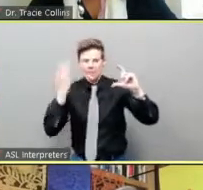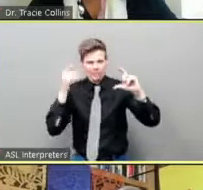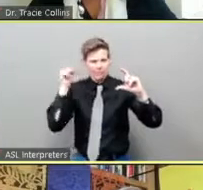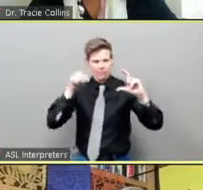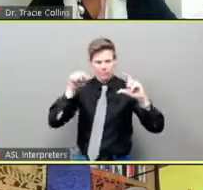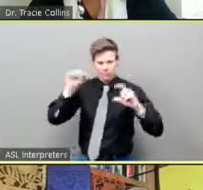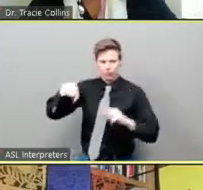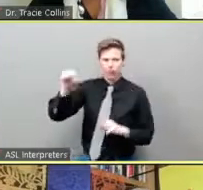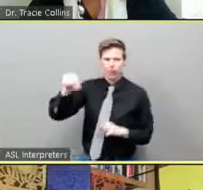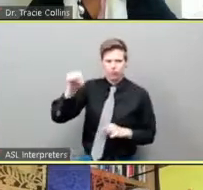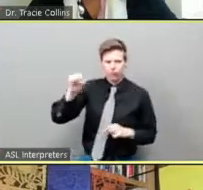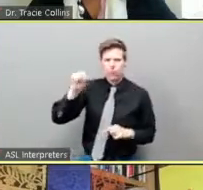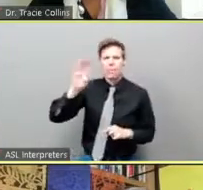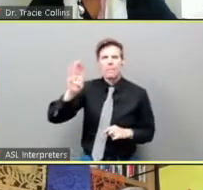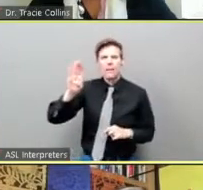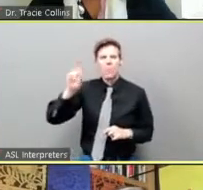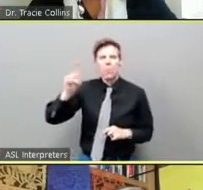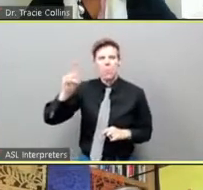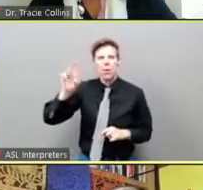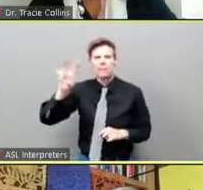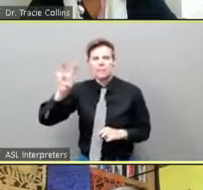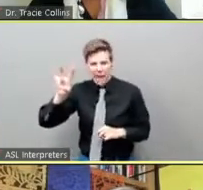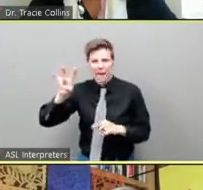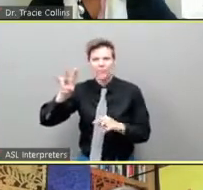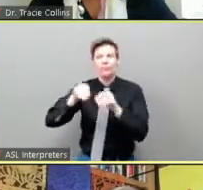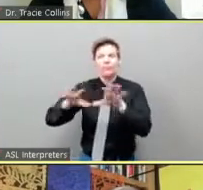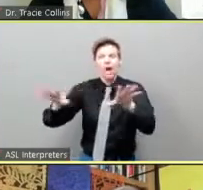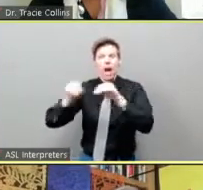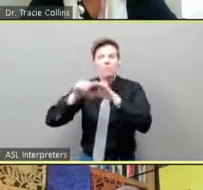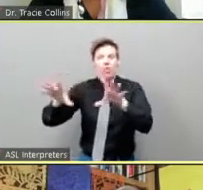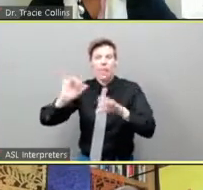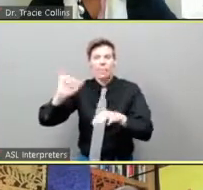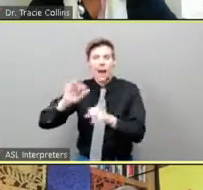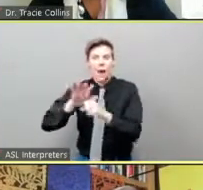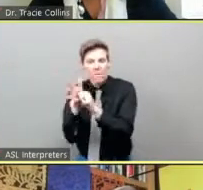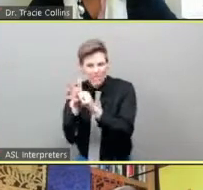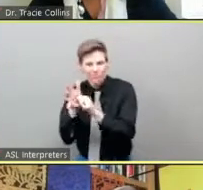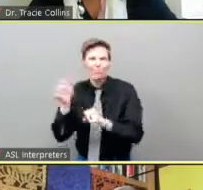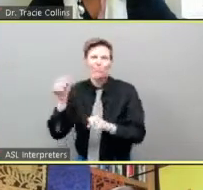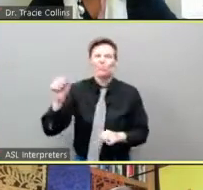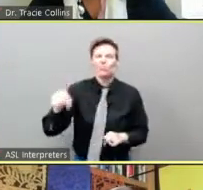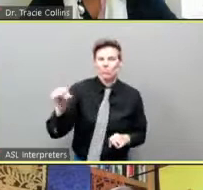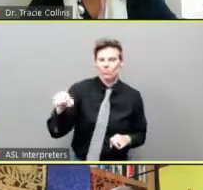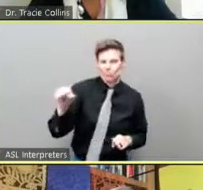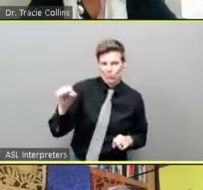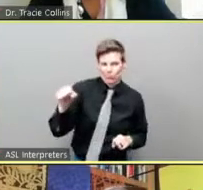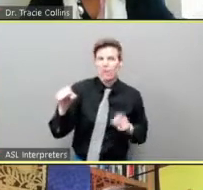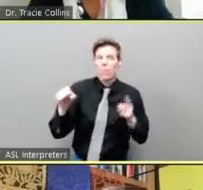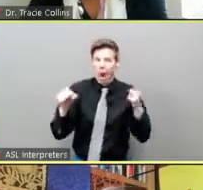can intuitively guess that by looking at the increasing orange bars on your